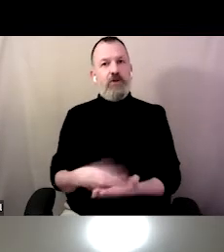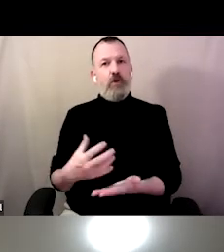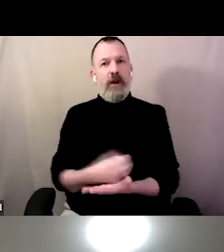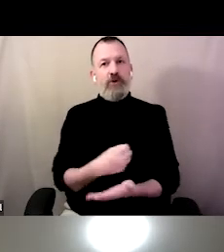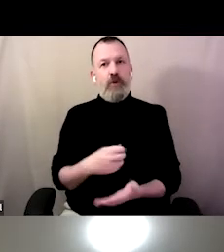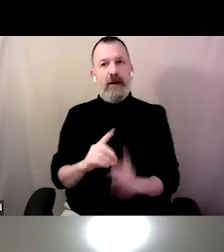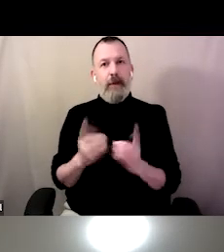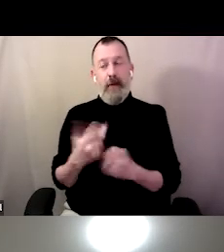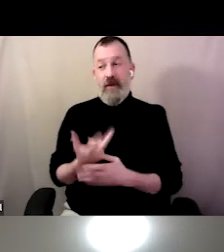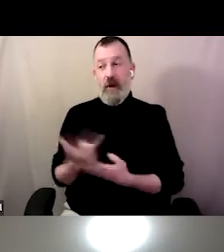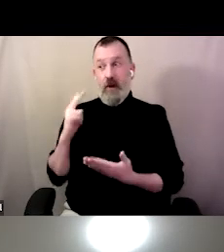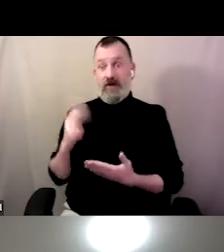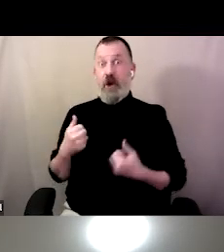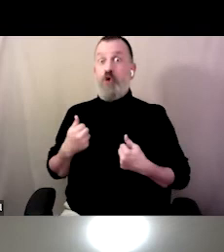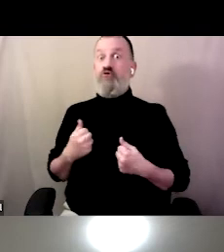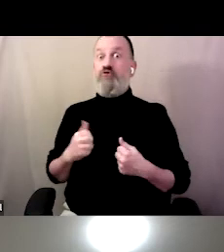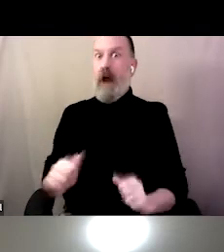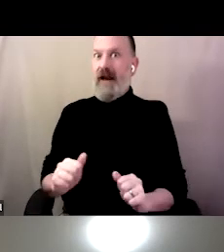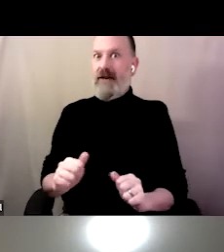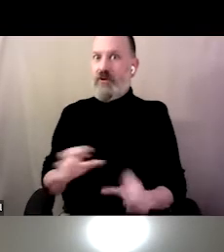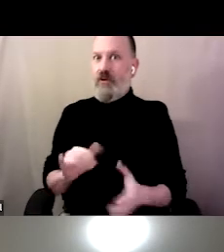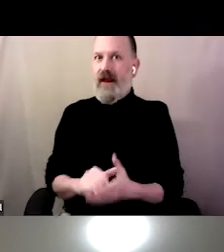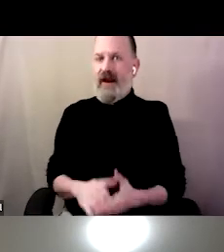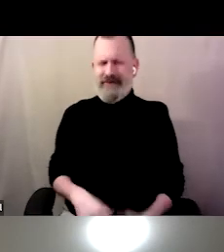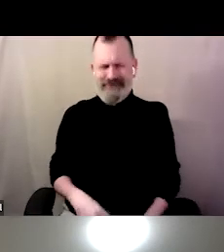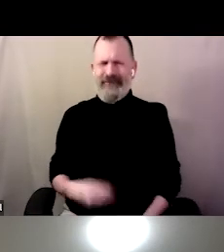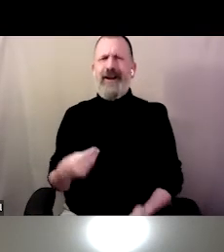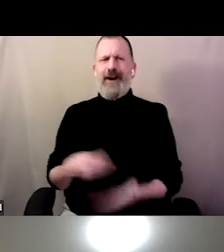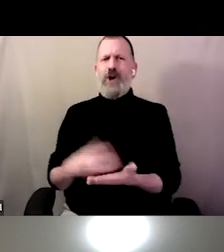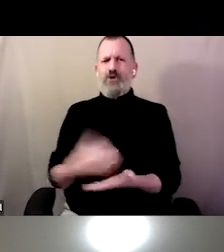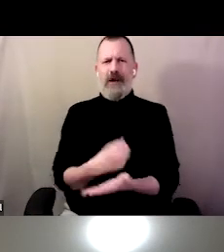bold attempt to do this so treasuries been largely unheard of in this but you know